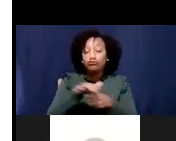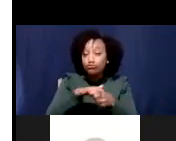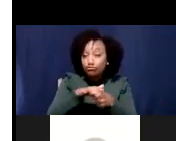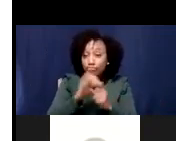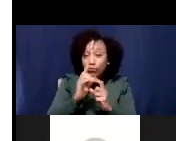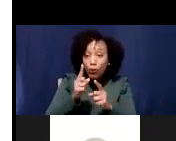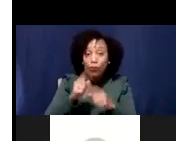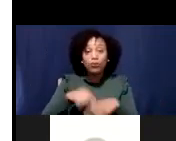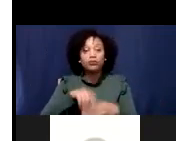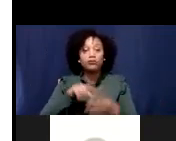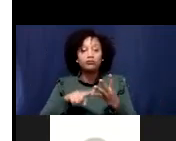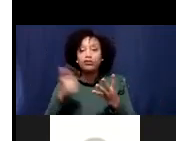Are there any questions from the chat?